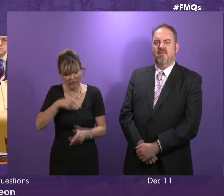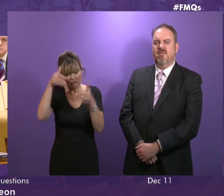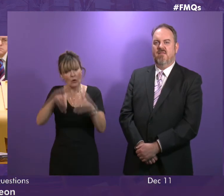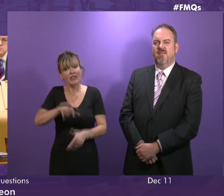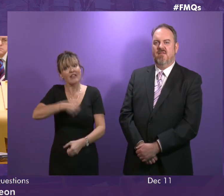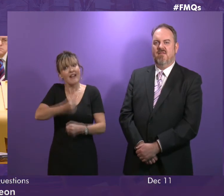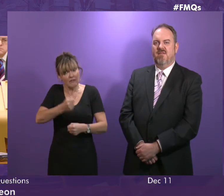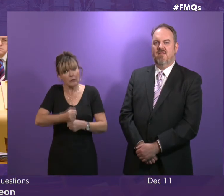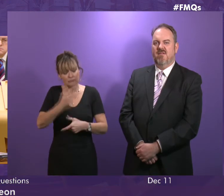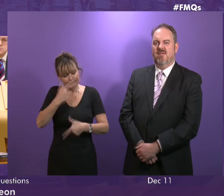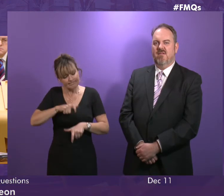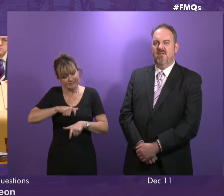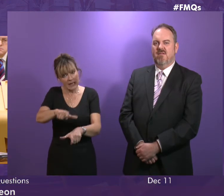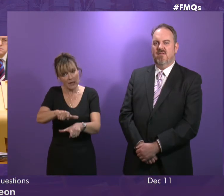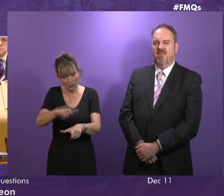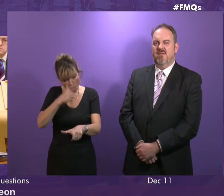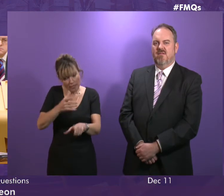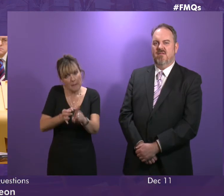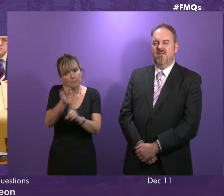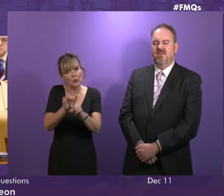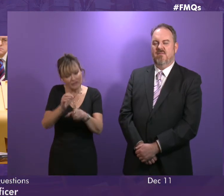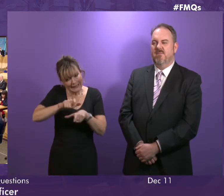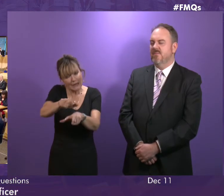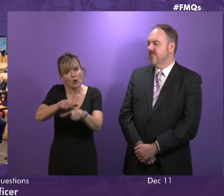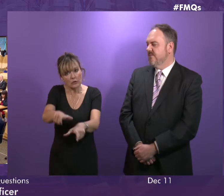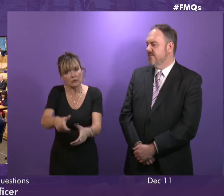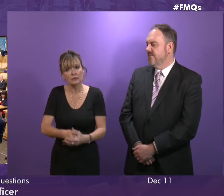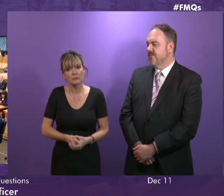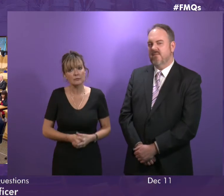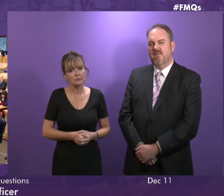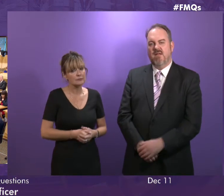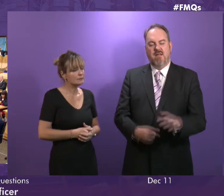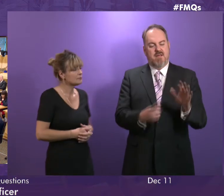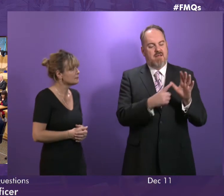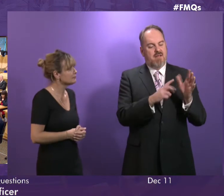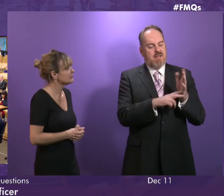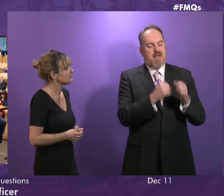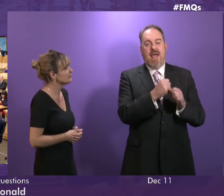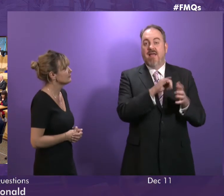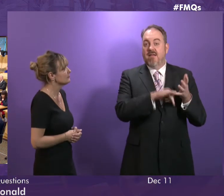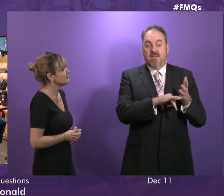on ensuring that we continue to see that progress.